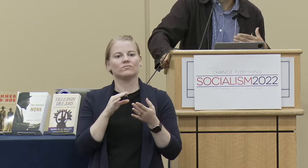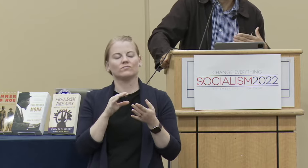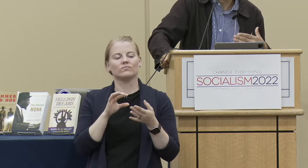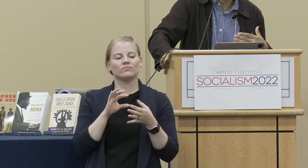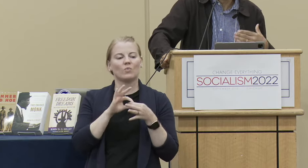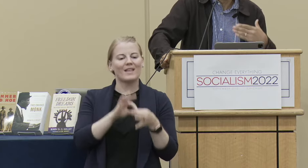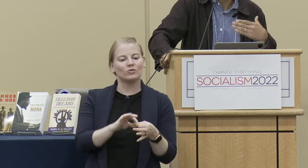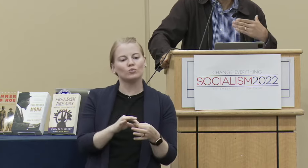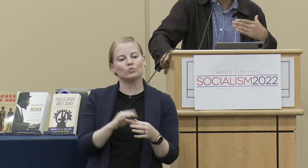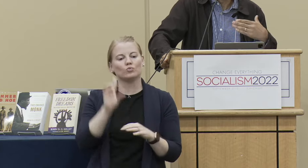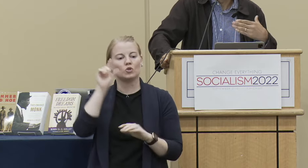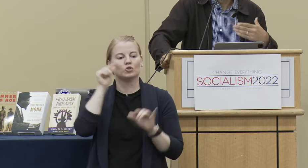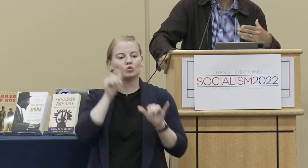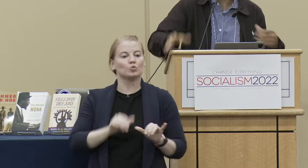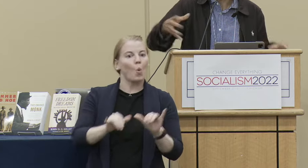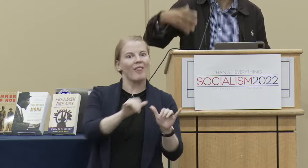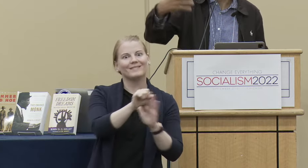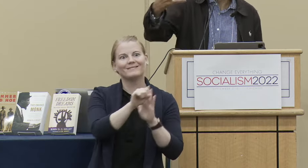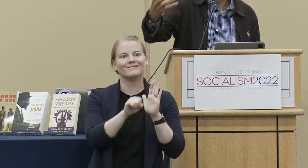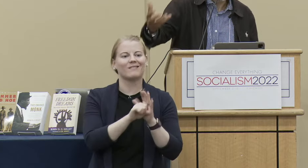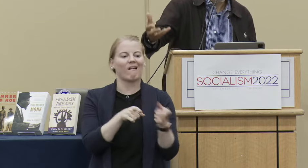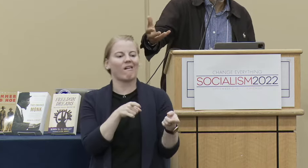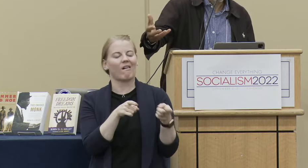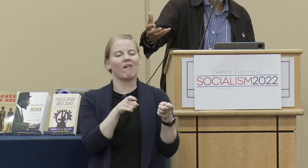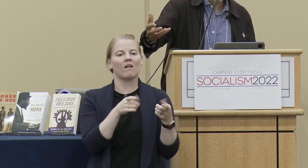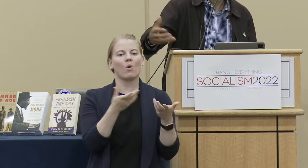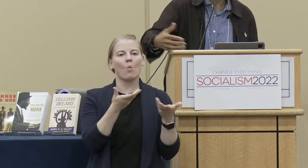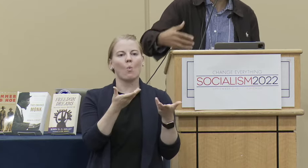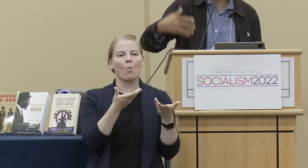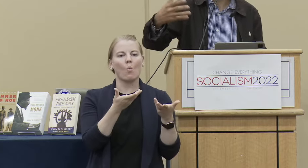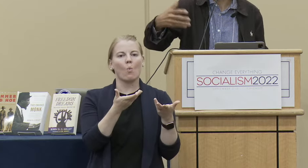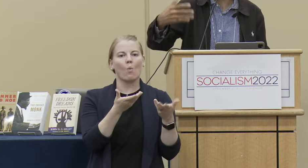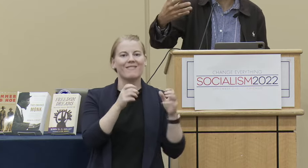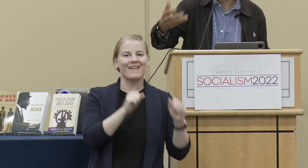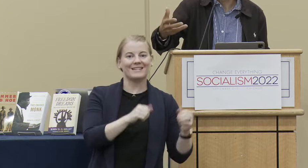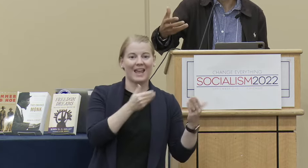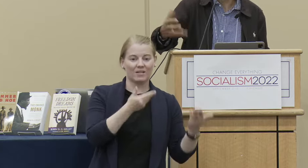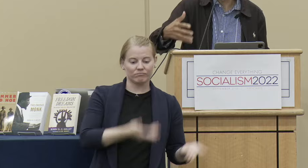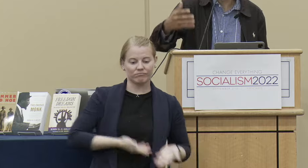discuss it in terms of socialist states, you know,